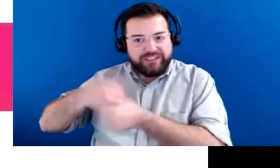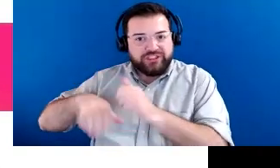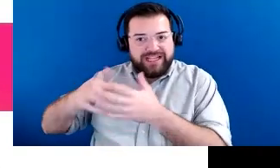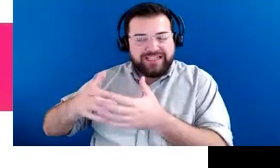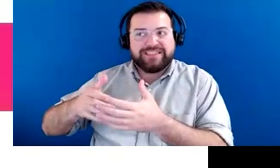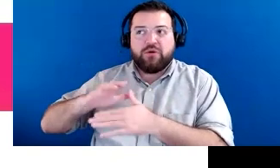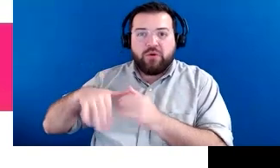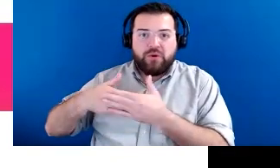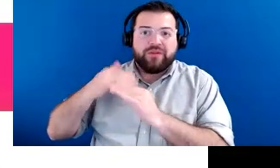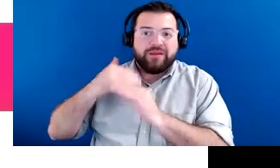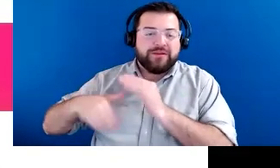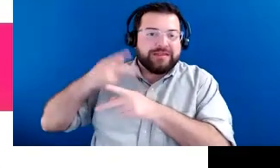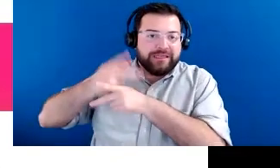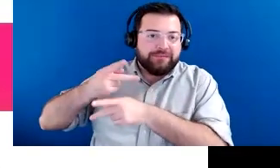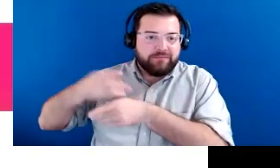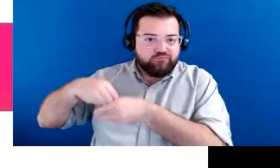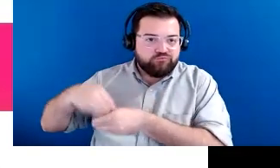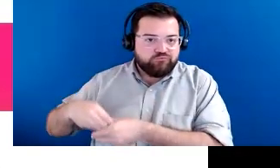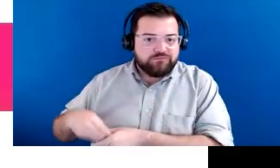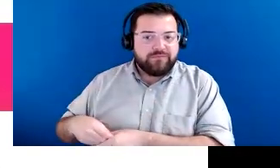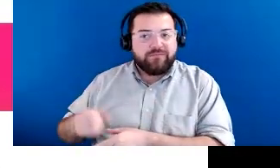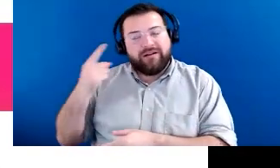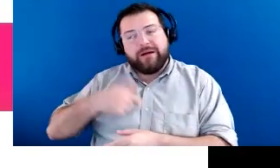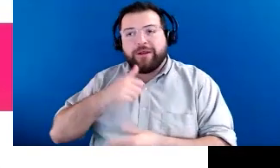twice a week for the entire semester. I'm not worried about the justifications, like, you can't see them.